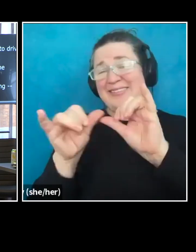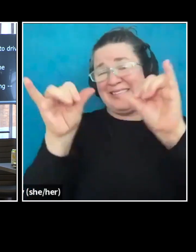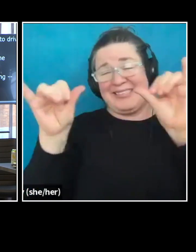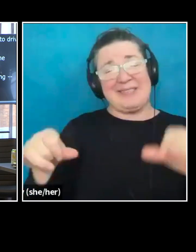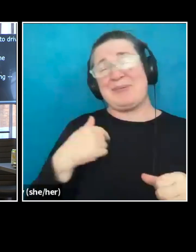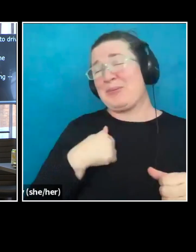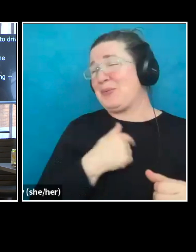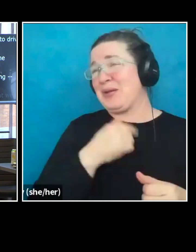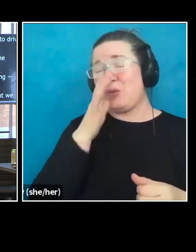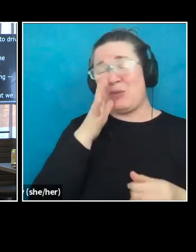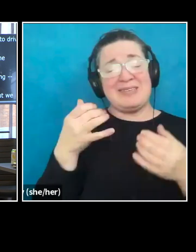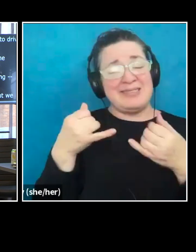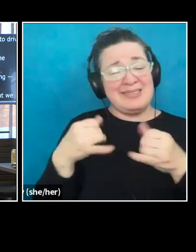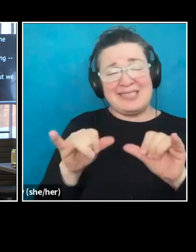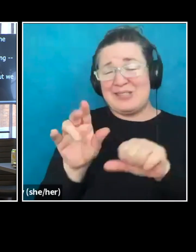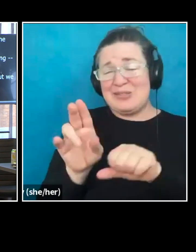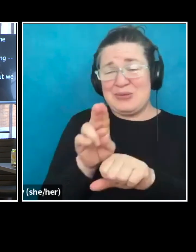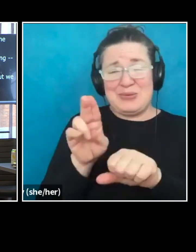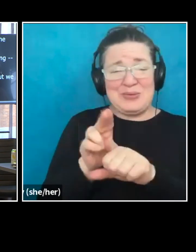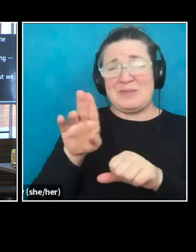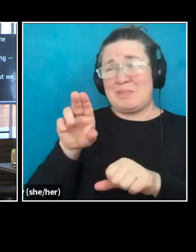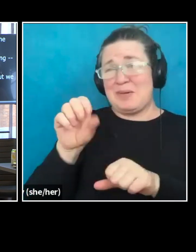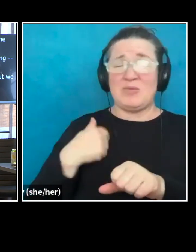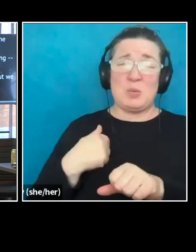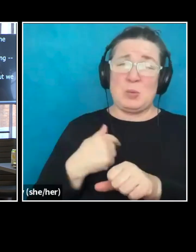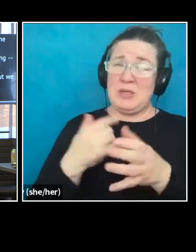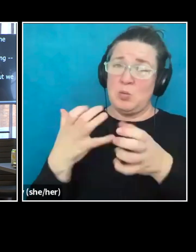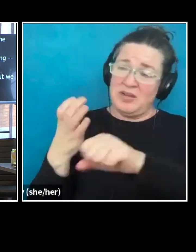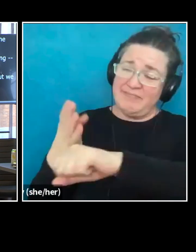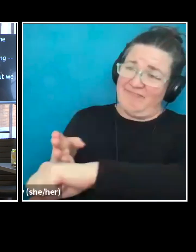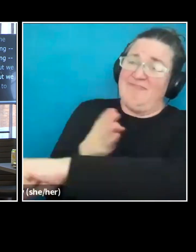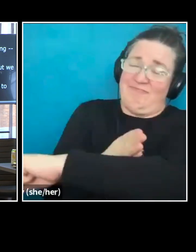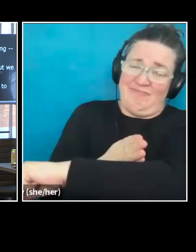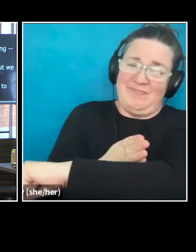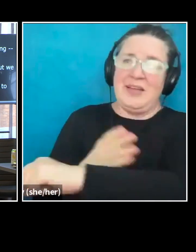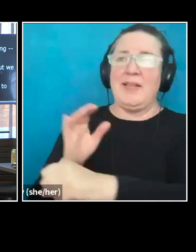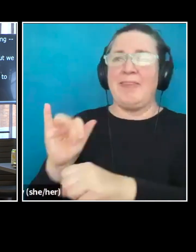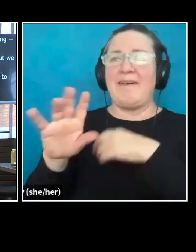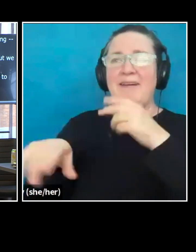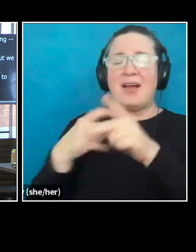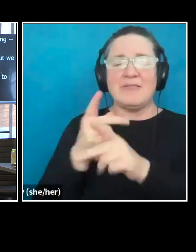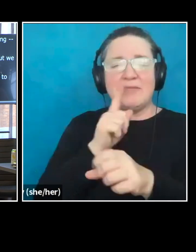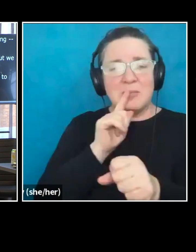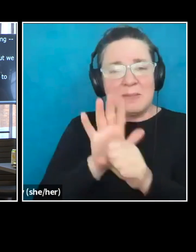we still are going to want it to to work better. And so that sort of um commitment and uh passion